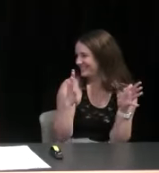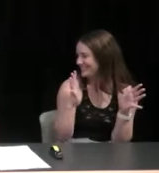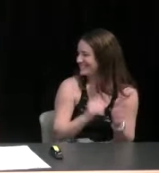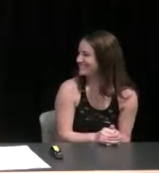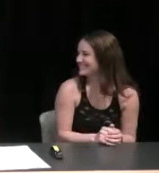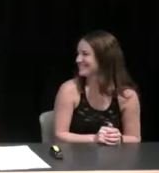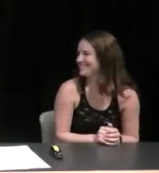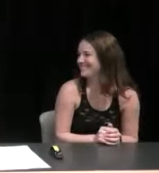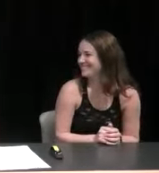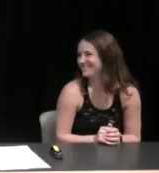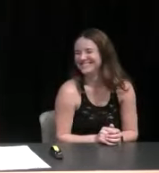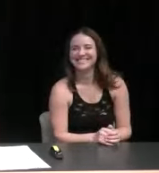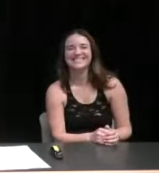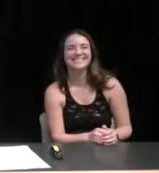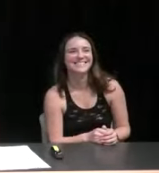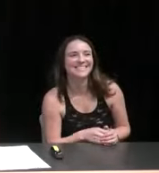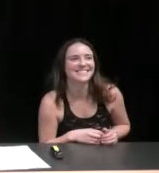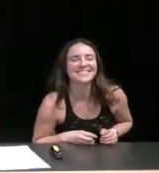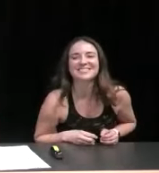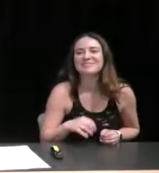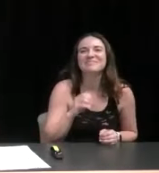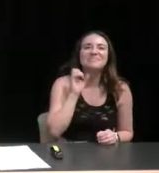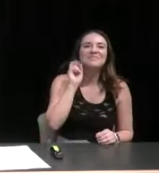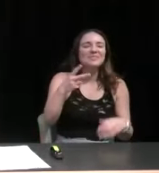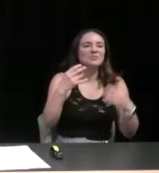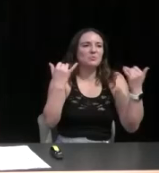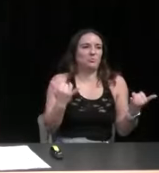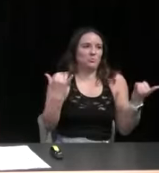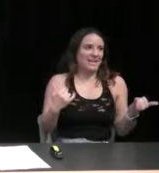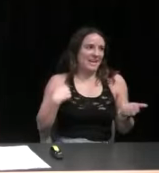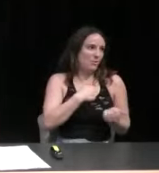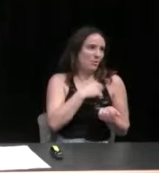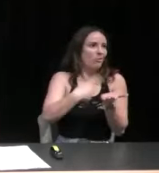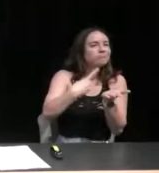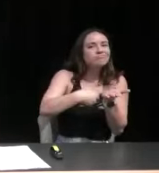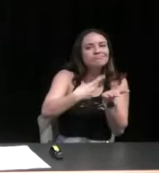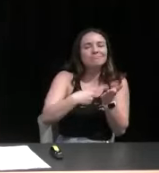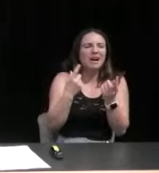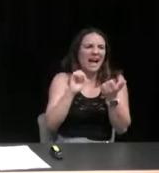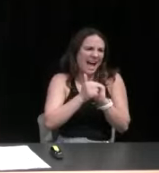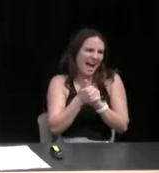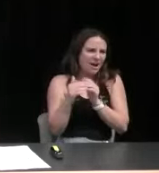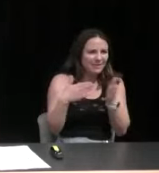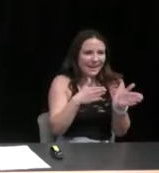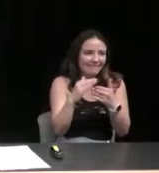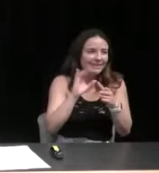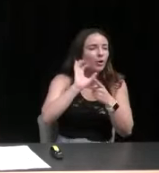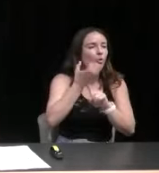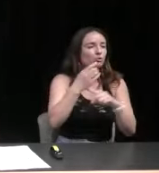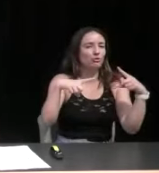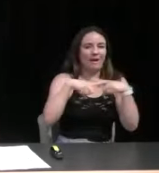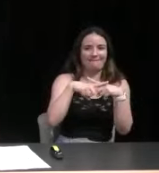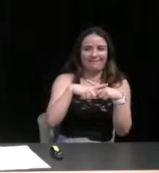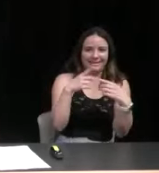fellows okay so today we are going to be talking about how to navigate